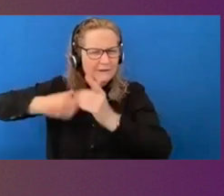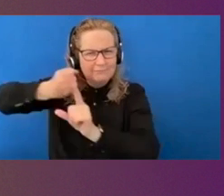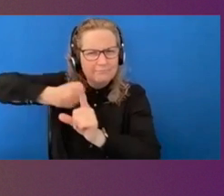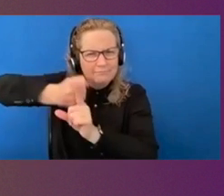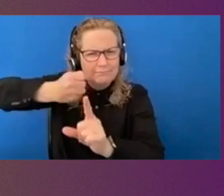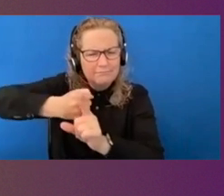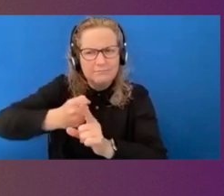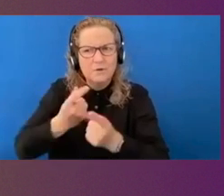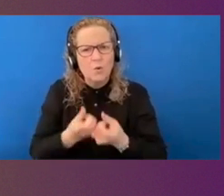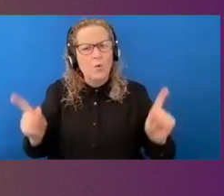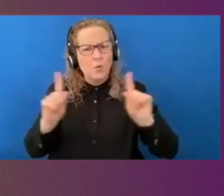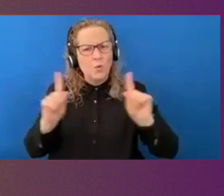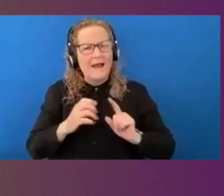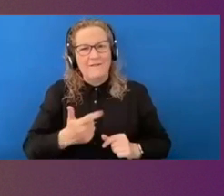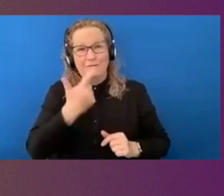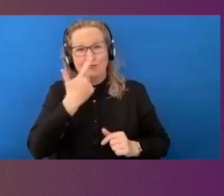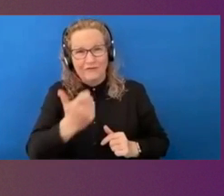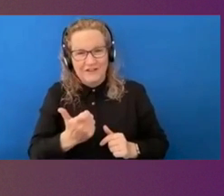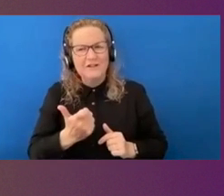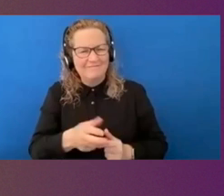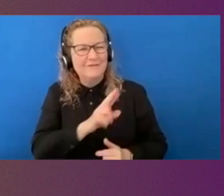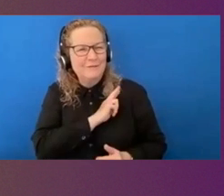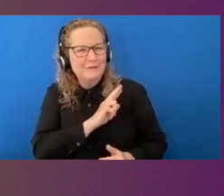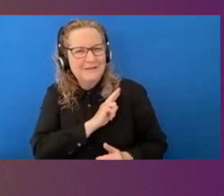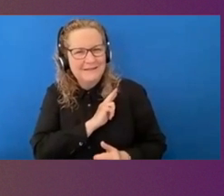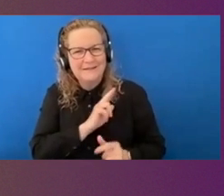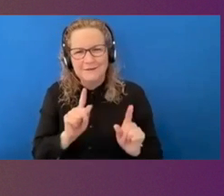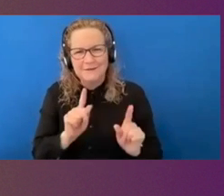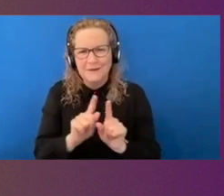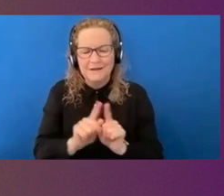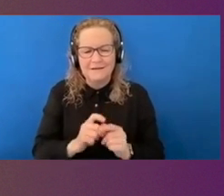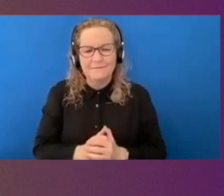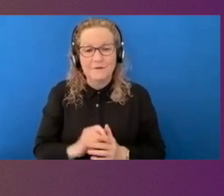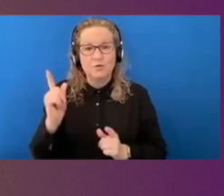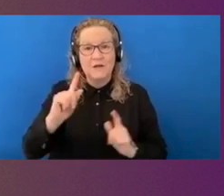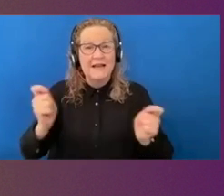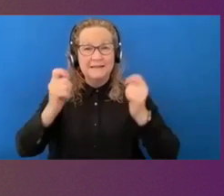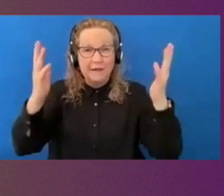today we're celebrating international day of people with disabilities which is a united nations